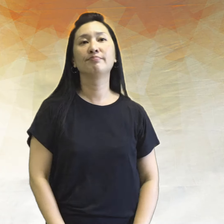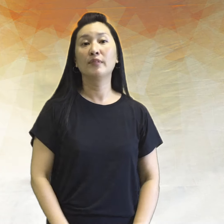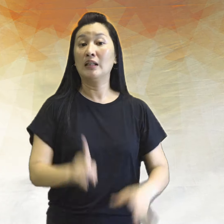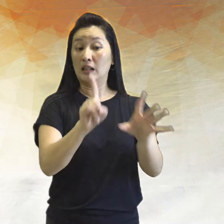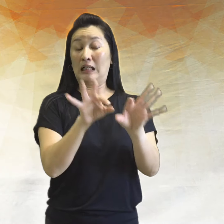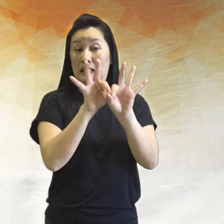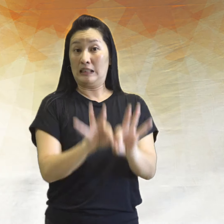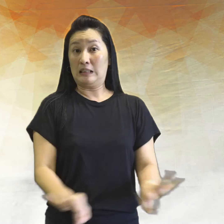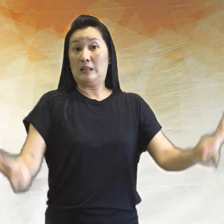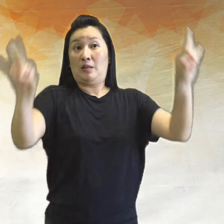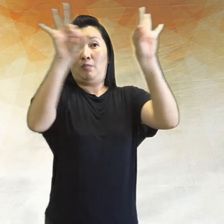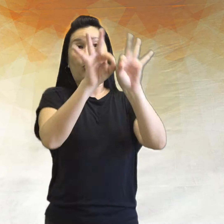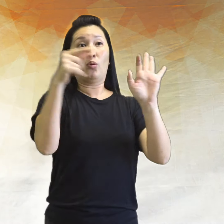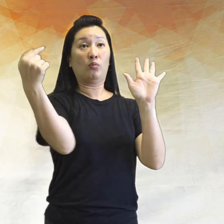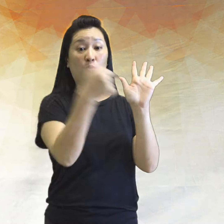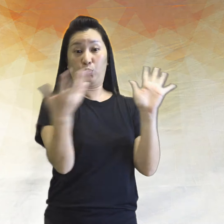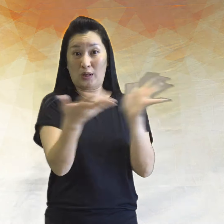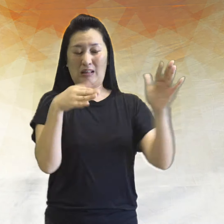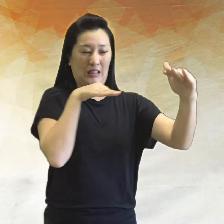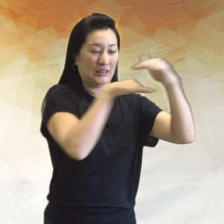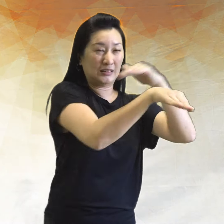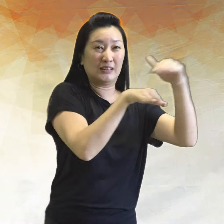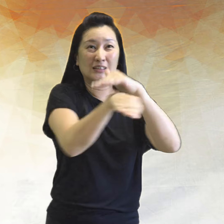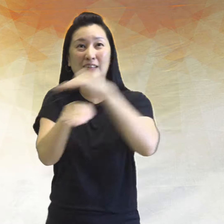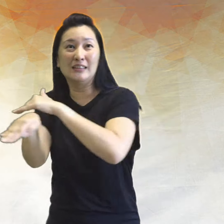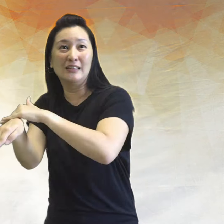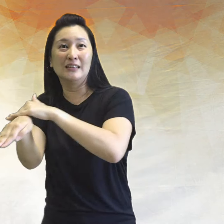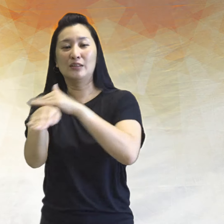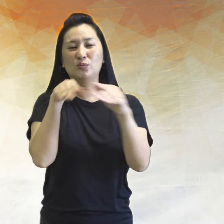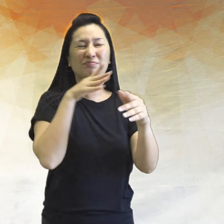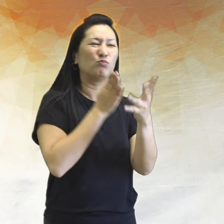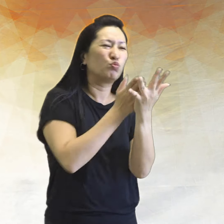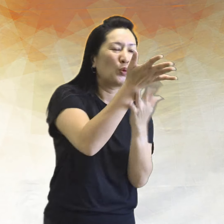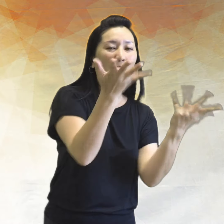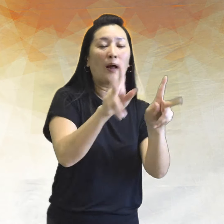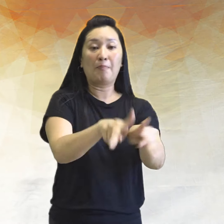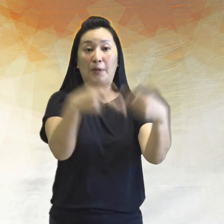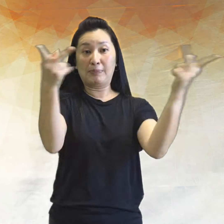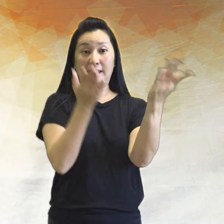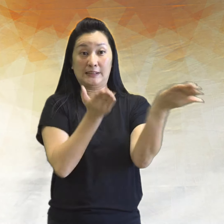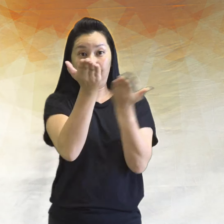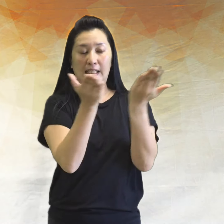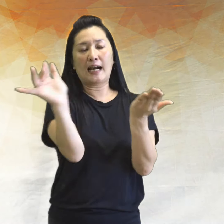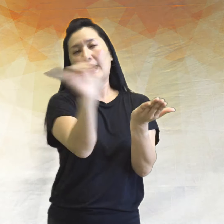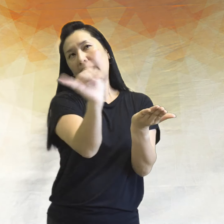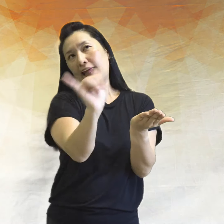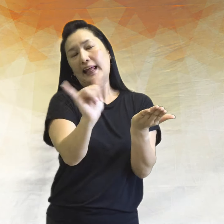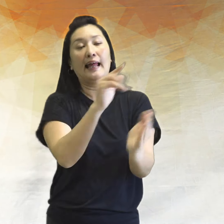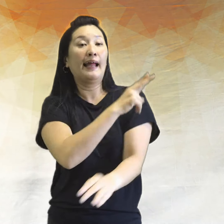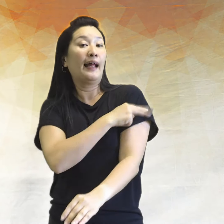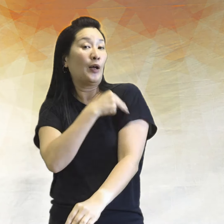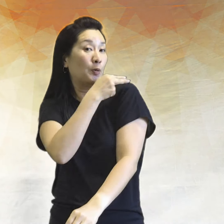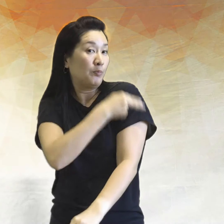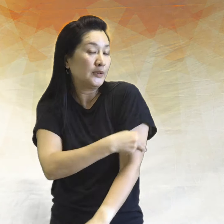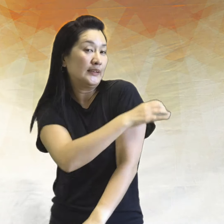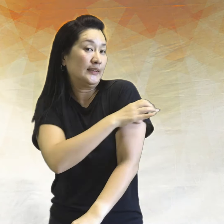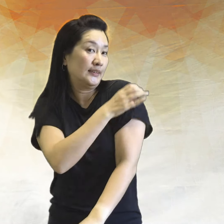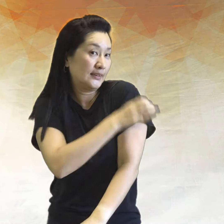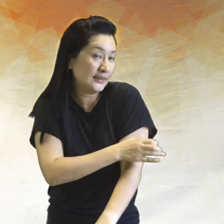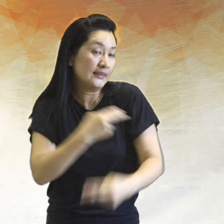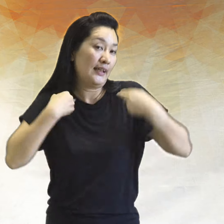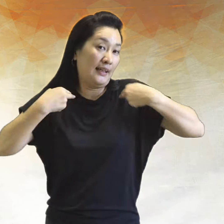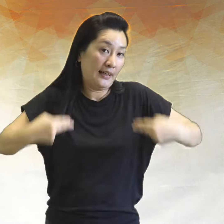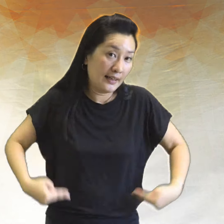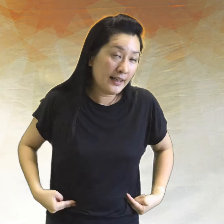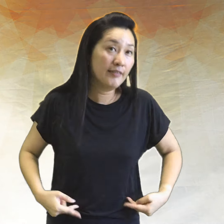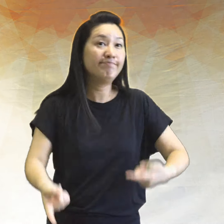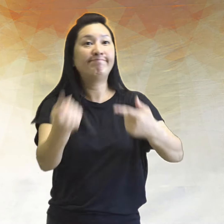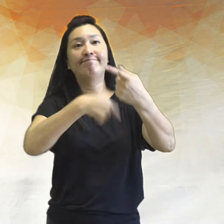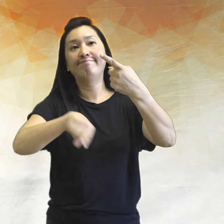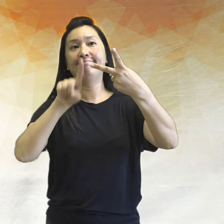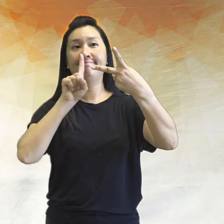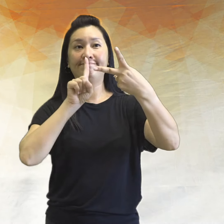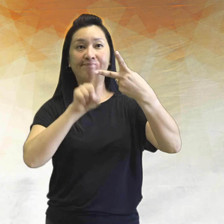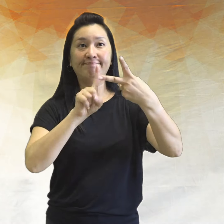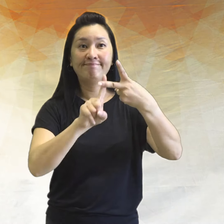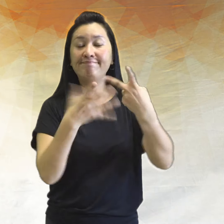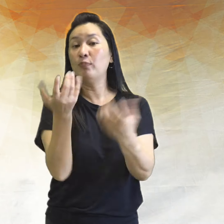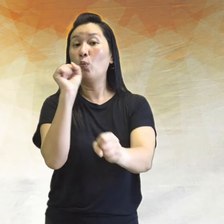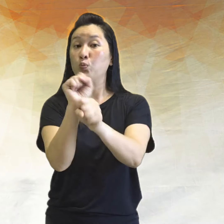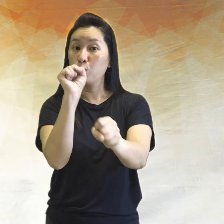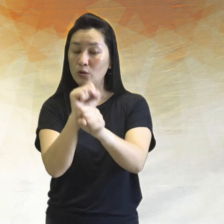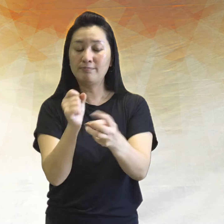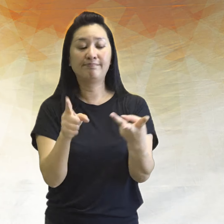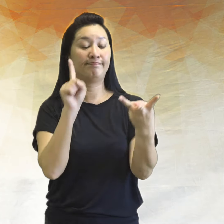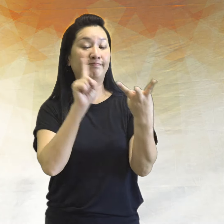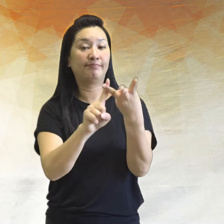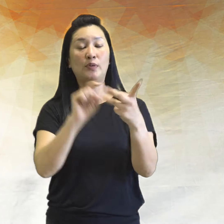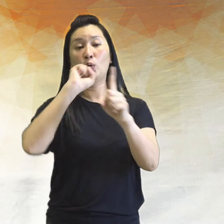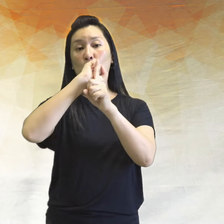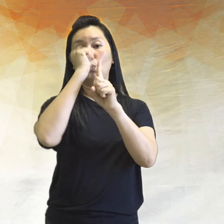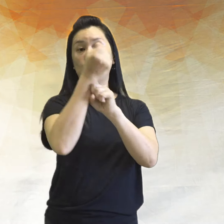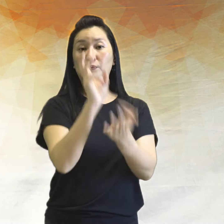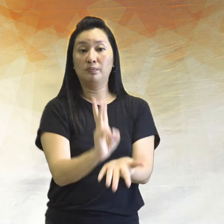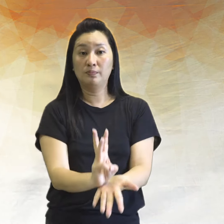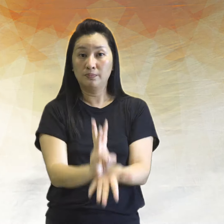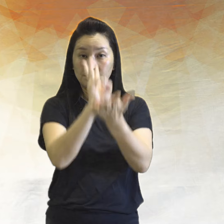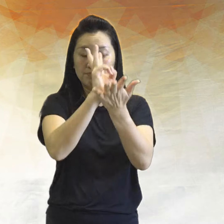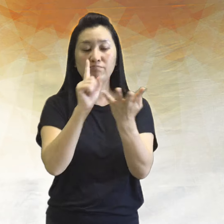A key factor to accessibility for public services such as health care, employment, social welfare or